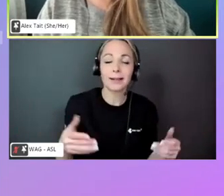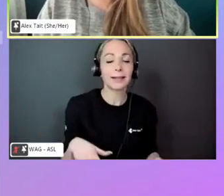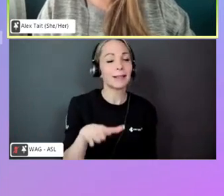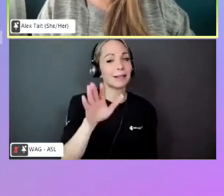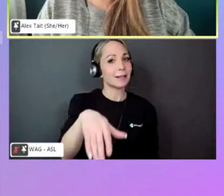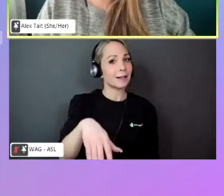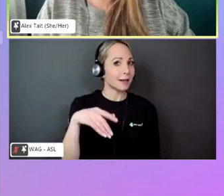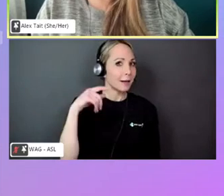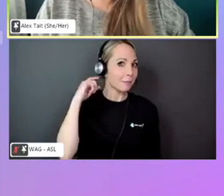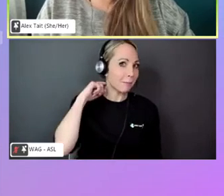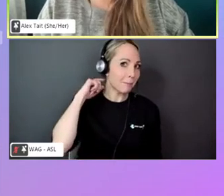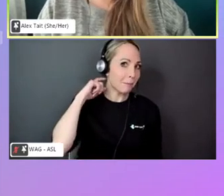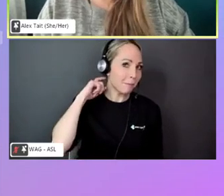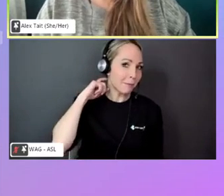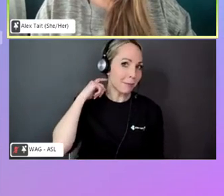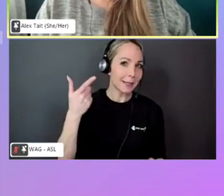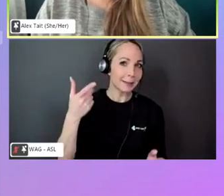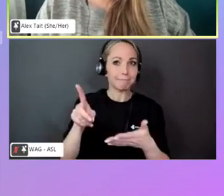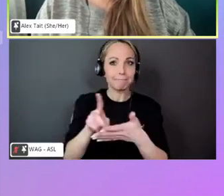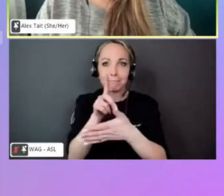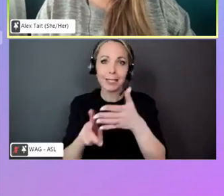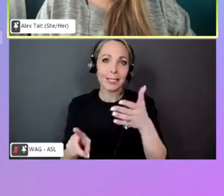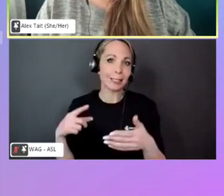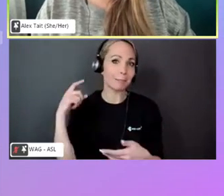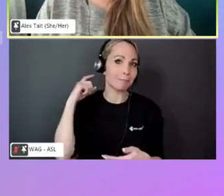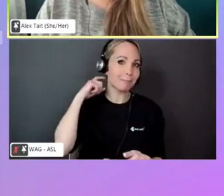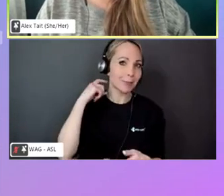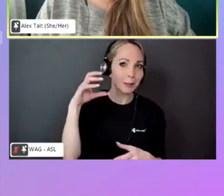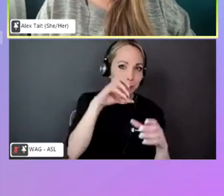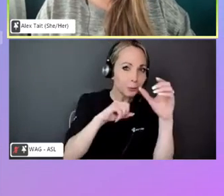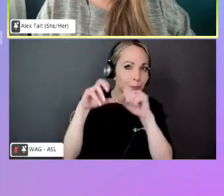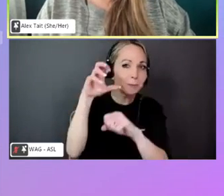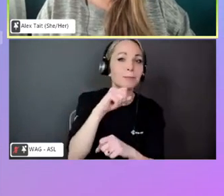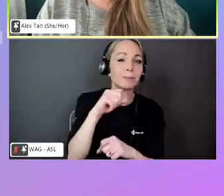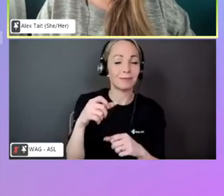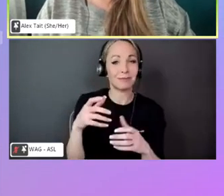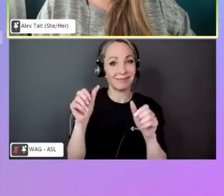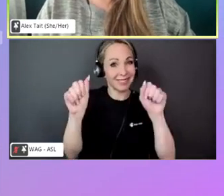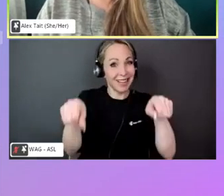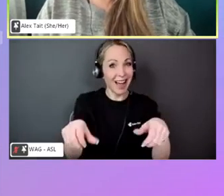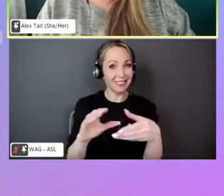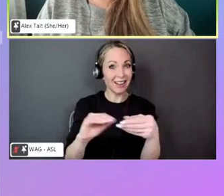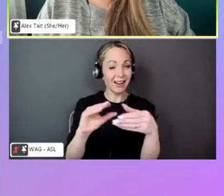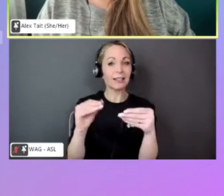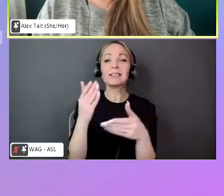Let's talk about this. There are lots of things we can say about bias, I don't have time to get too deep into it for